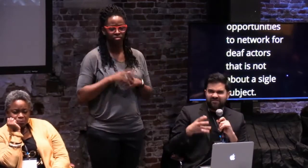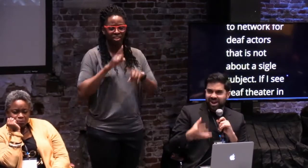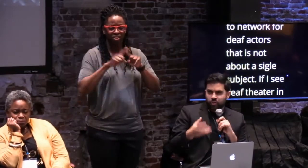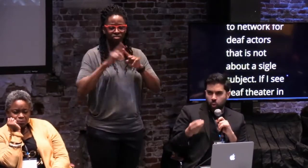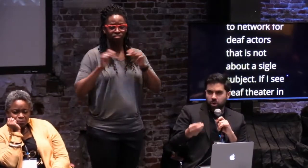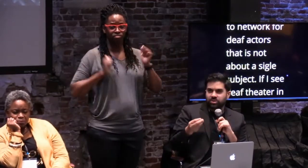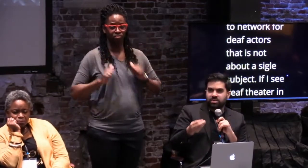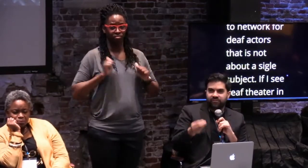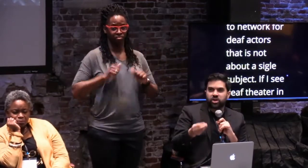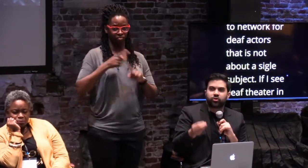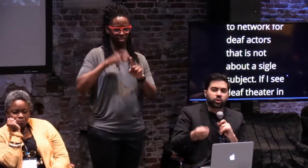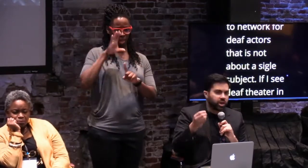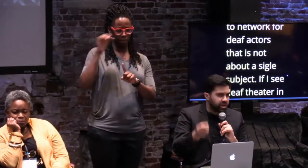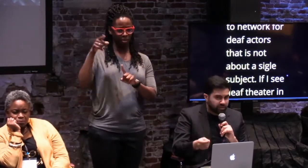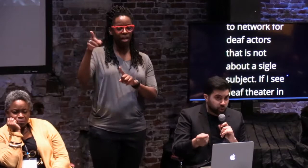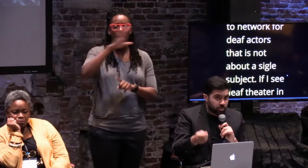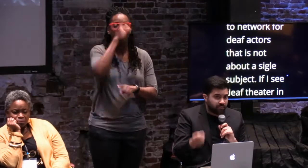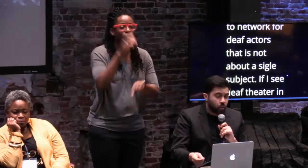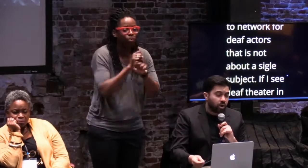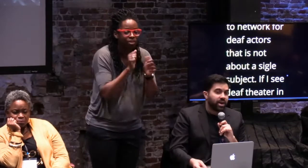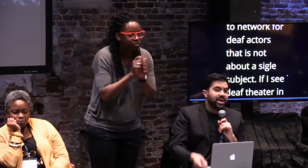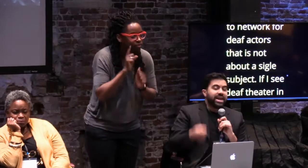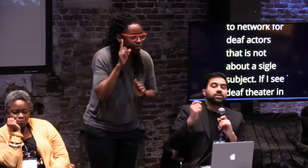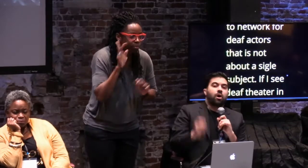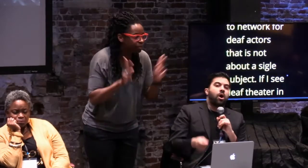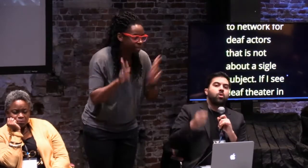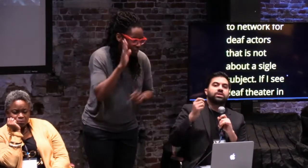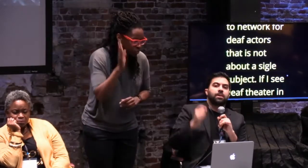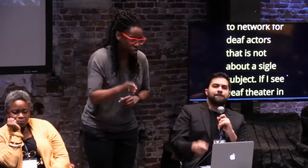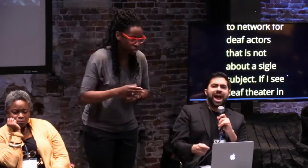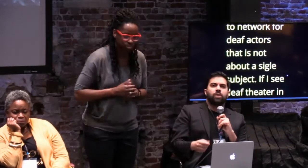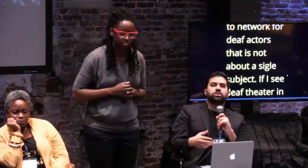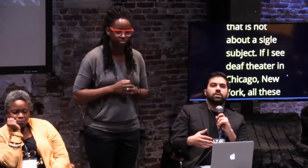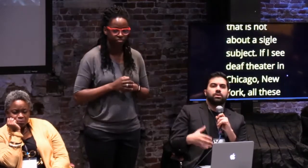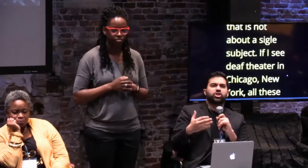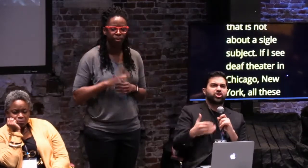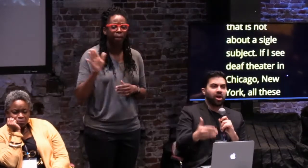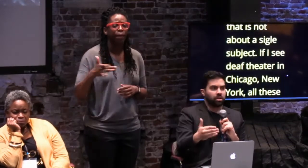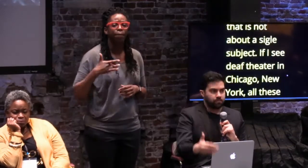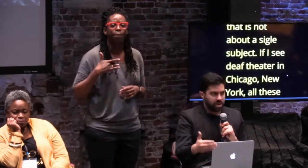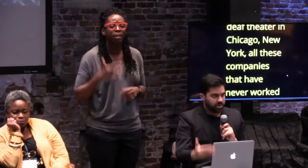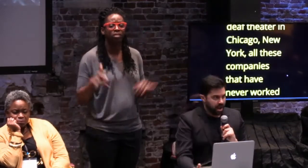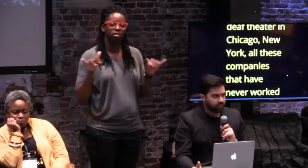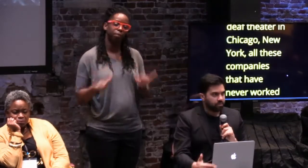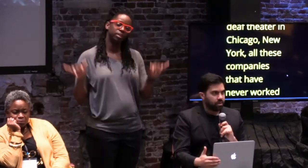that have never worked with deaf individual before, it is always about the struggle of being deaf.